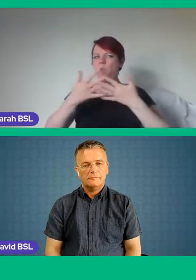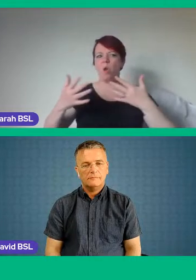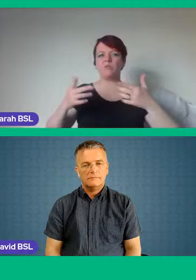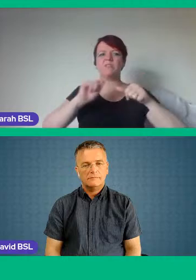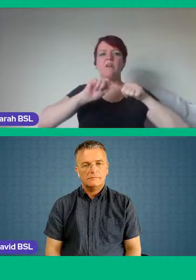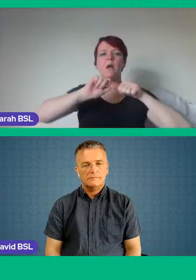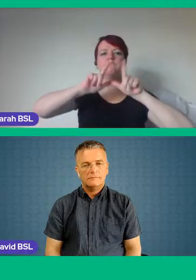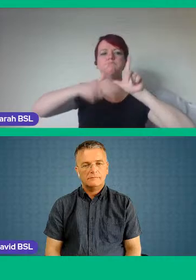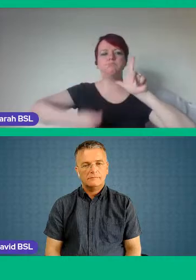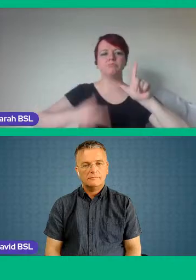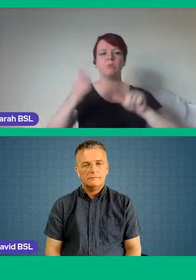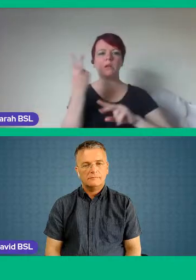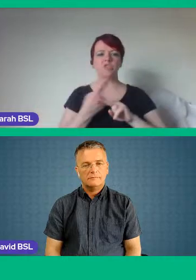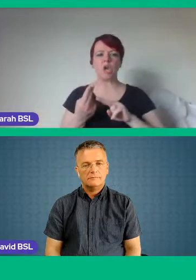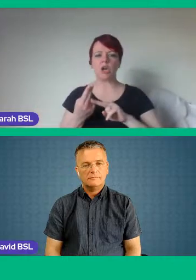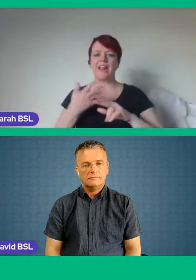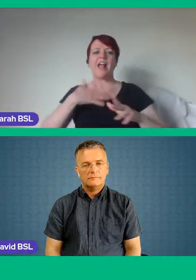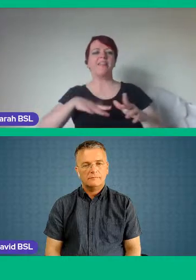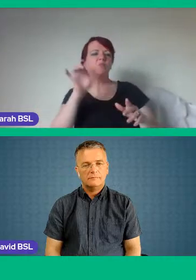language, they want to know